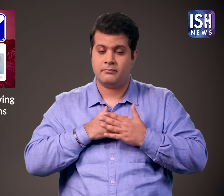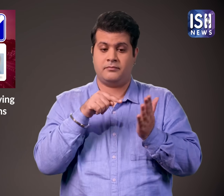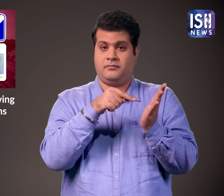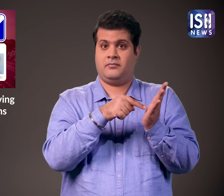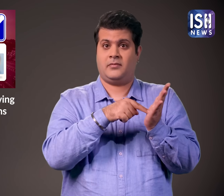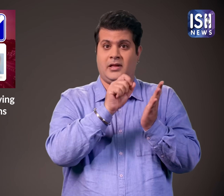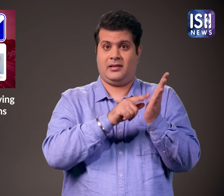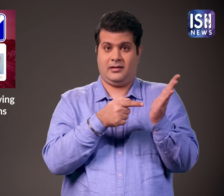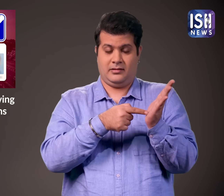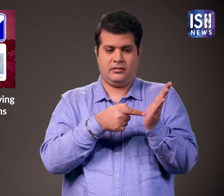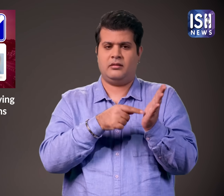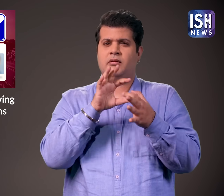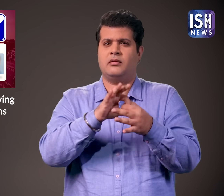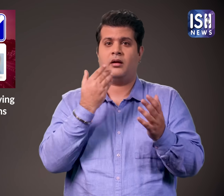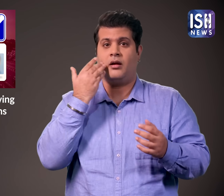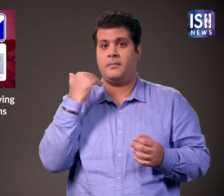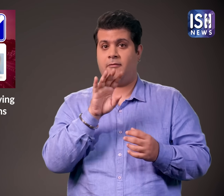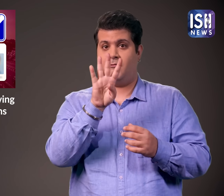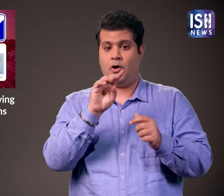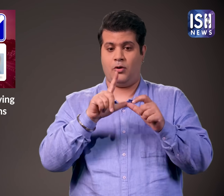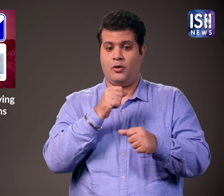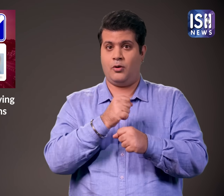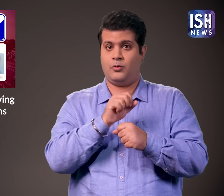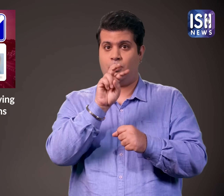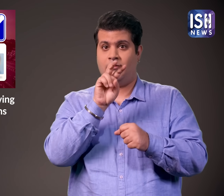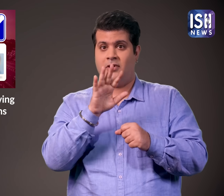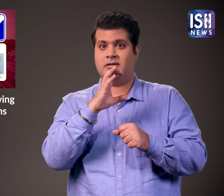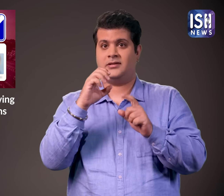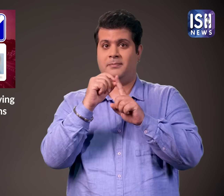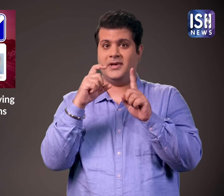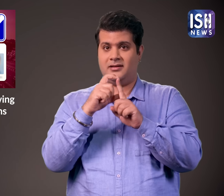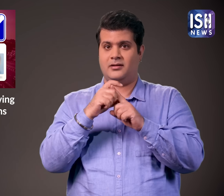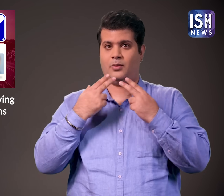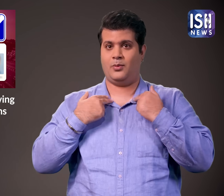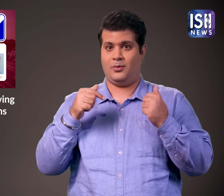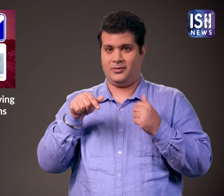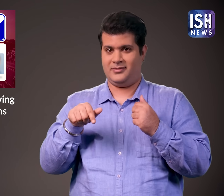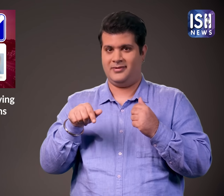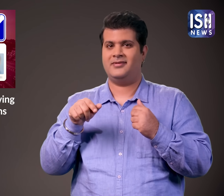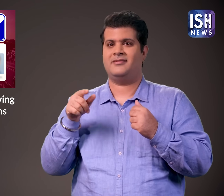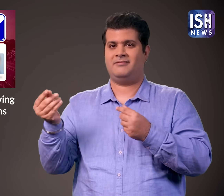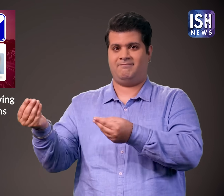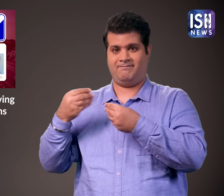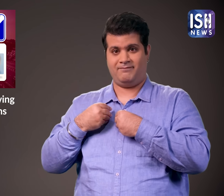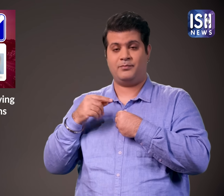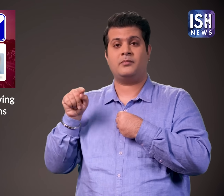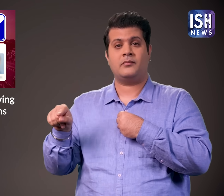This is regarding the proceedings held on 04 August 2025 in CCPD Case.